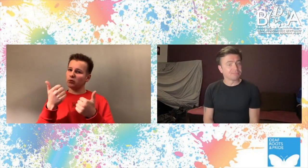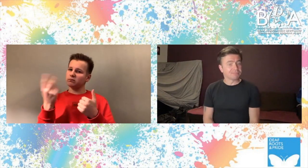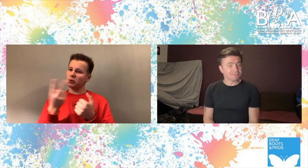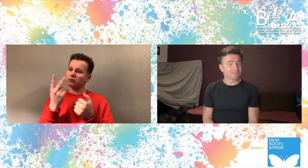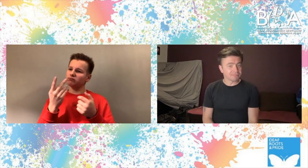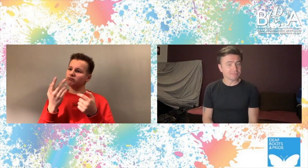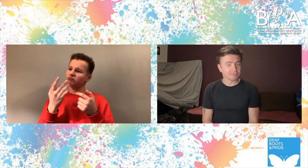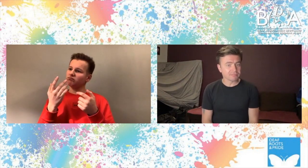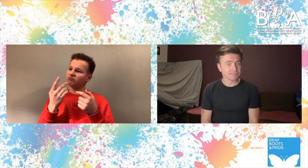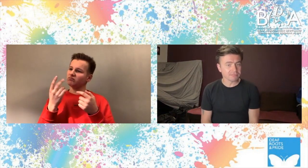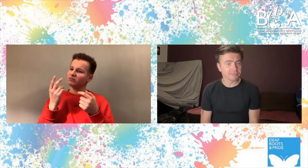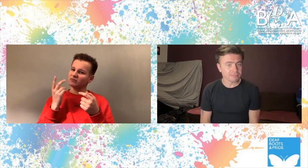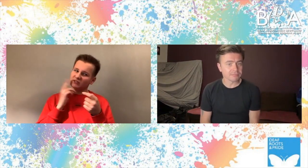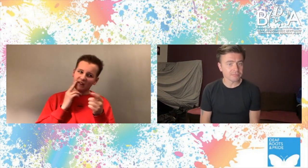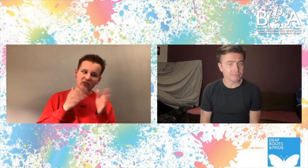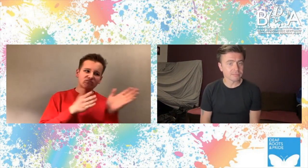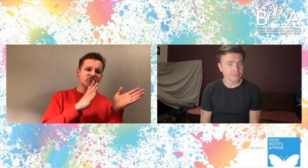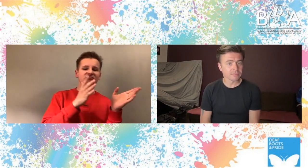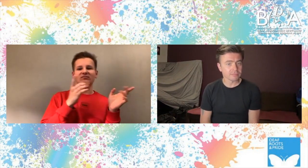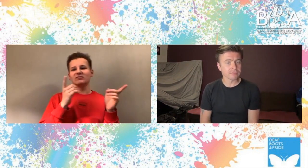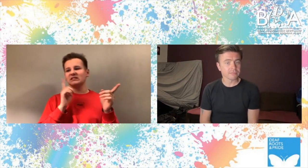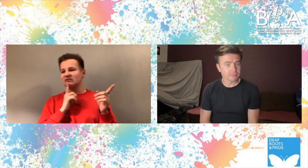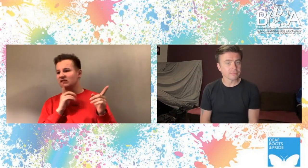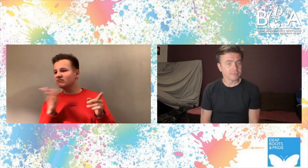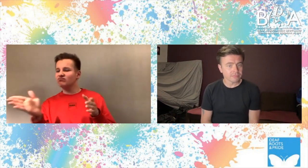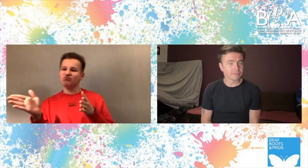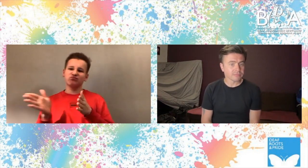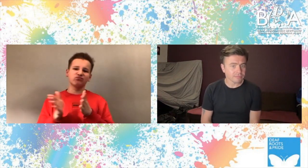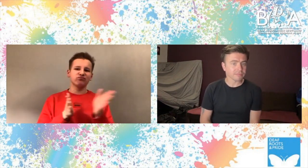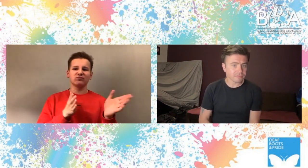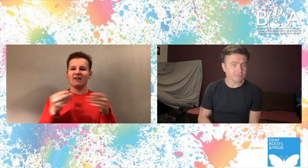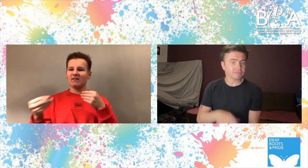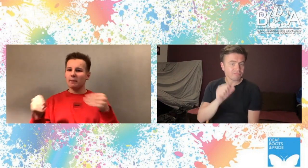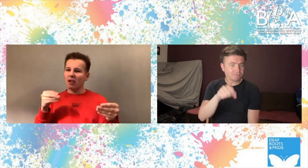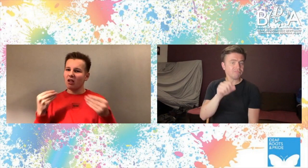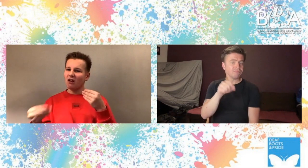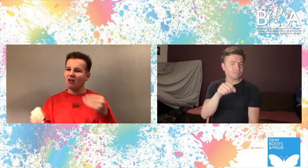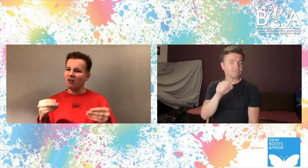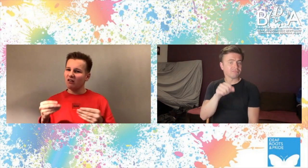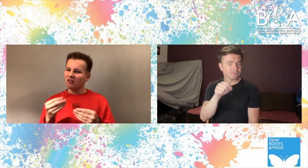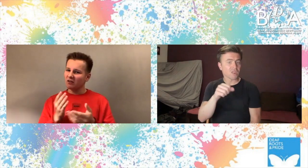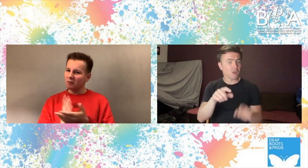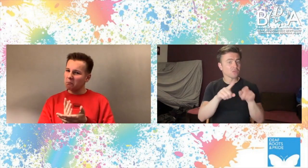So you work with Deaf people and hearing people and are able to be flexible about it?